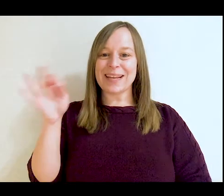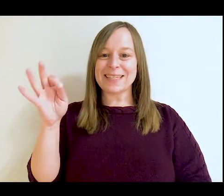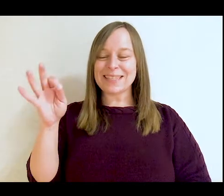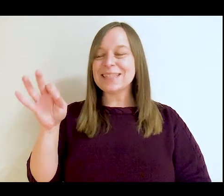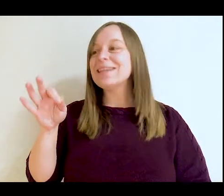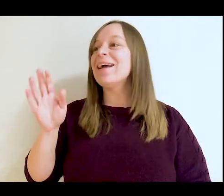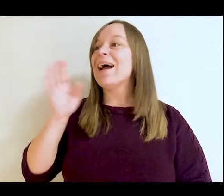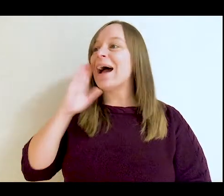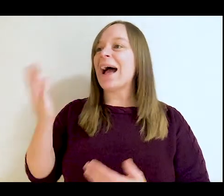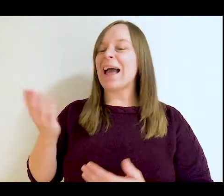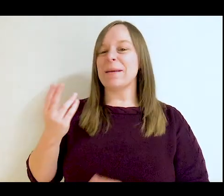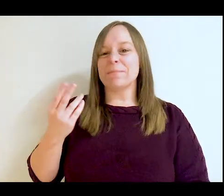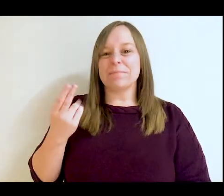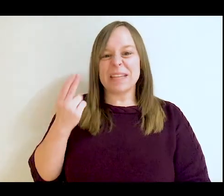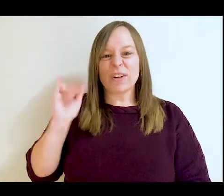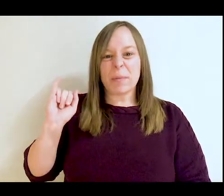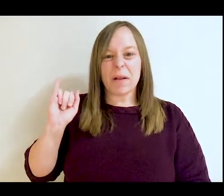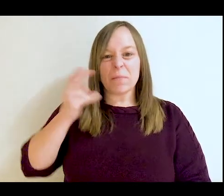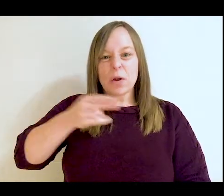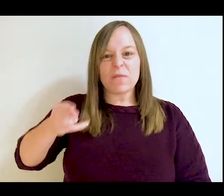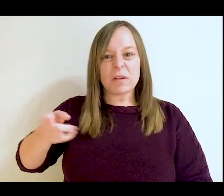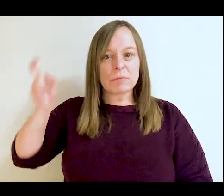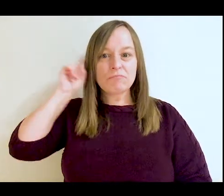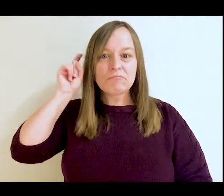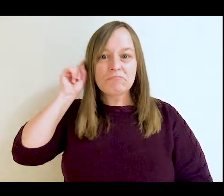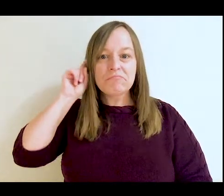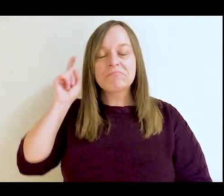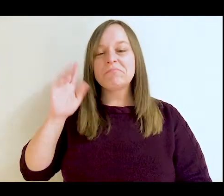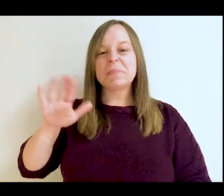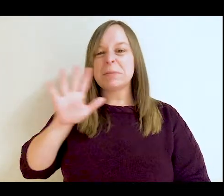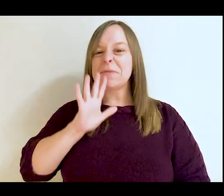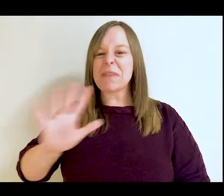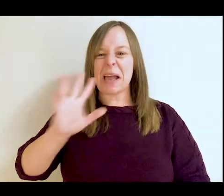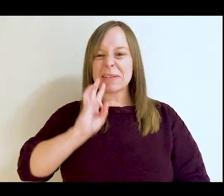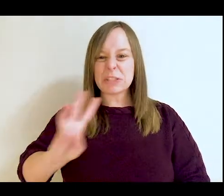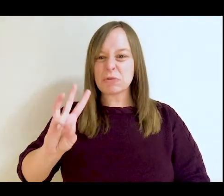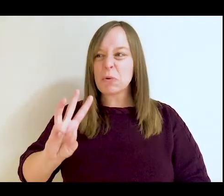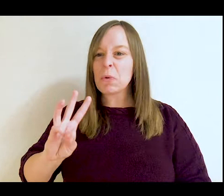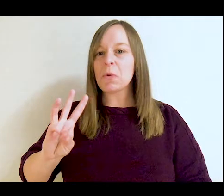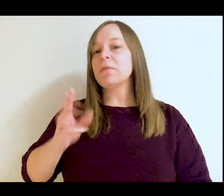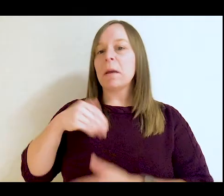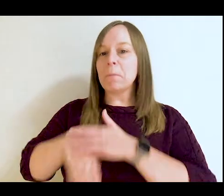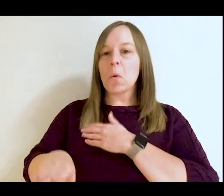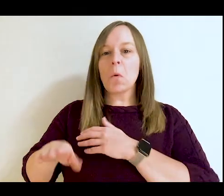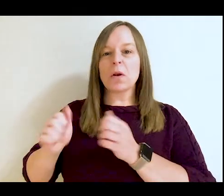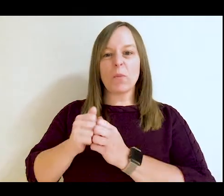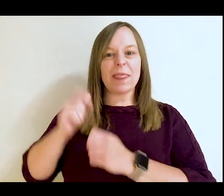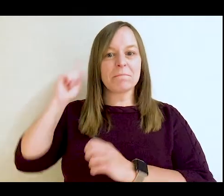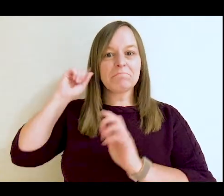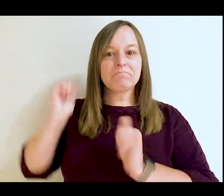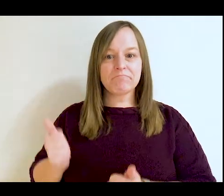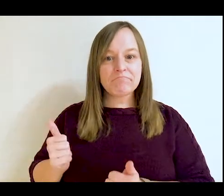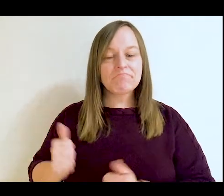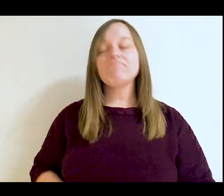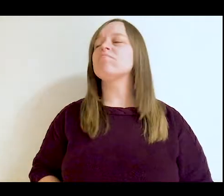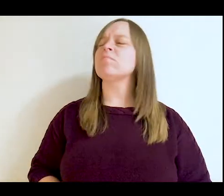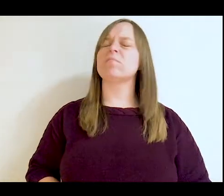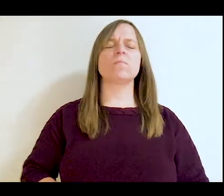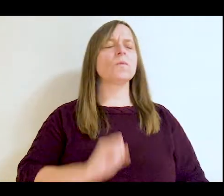2019. And I am hearing-impaired. I've worn hearing aids since I was about 5 or 6 years old and I was born with a hearing impairment.